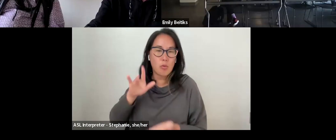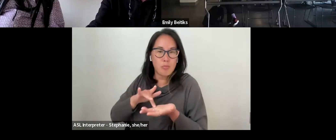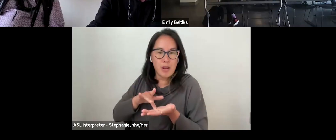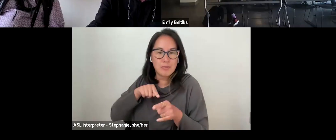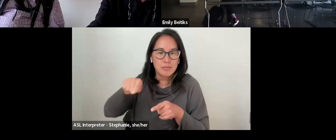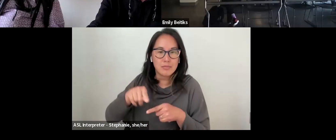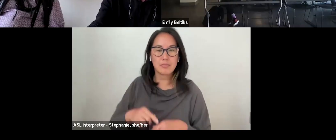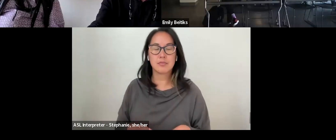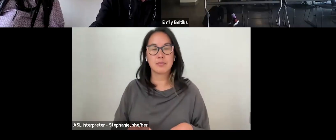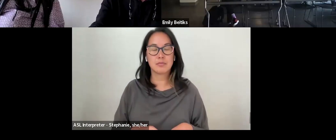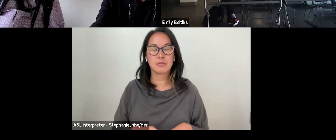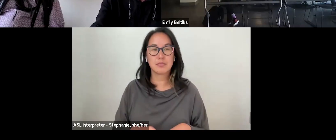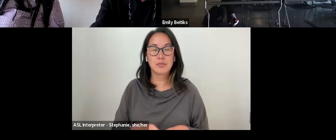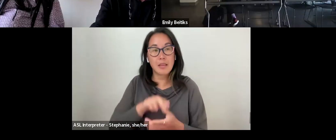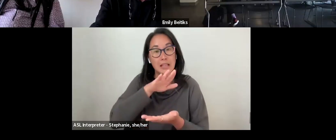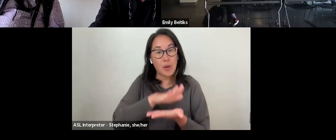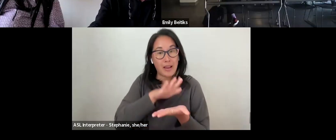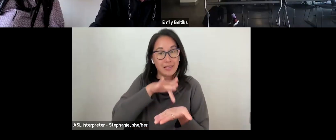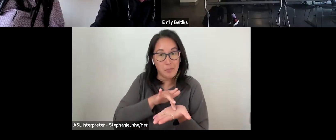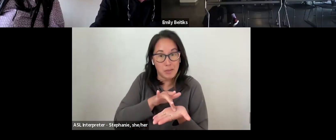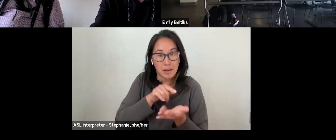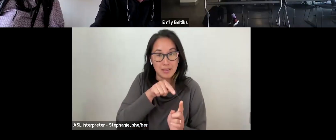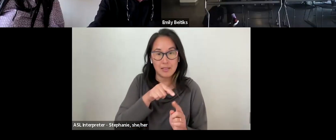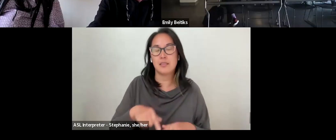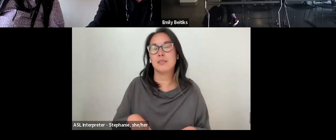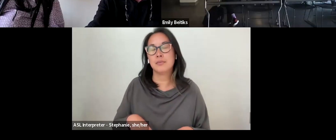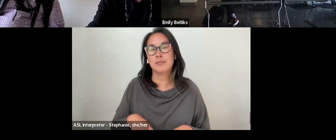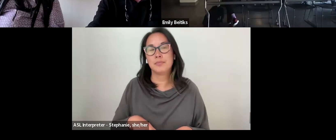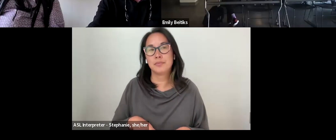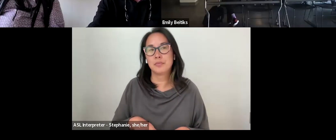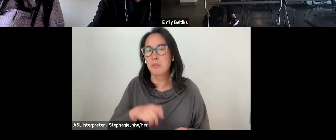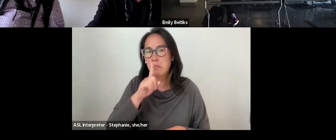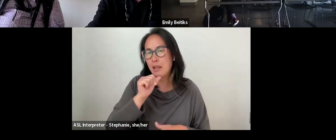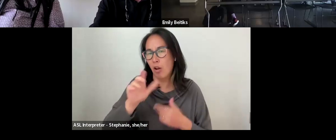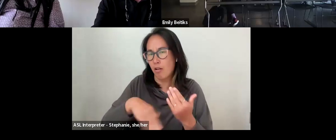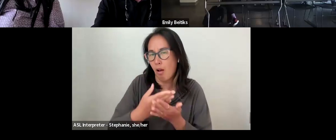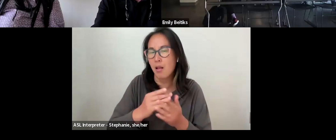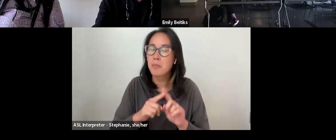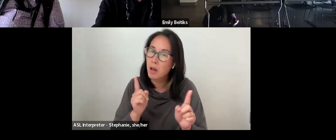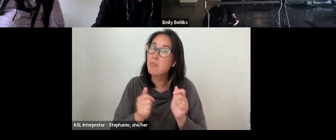Academic medicine, also -- not every academic medical institution, but most.